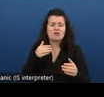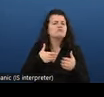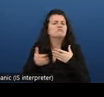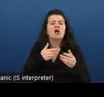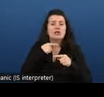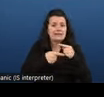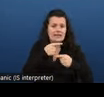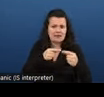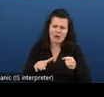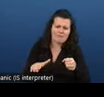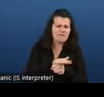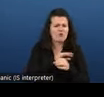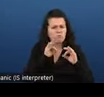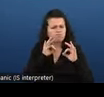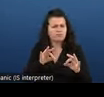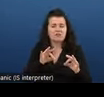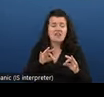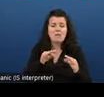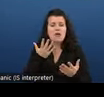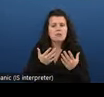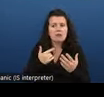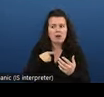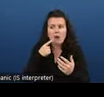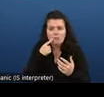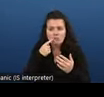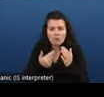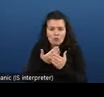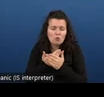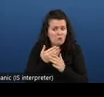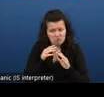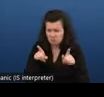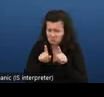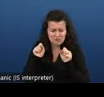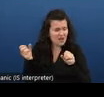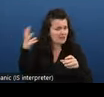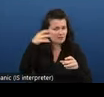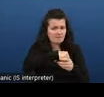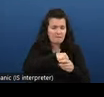15:55:42 But it's also important that we also developed our leadership that companies that